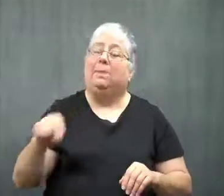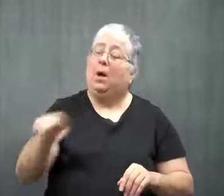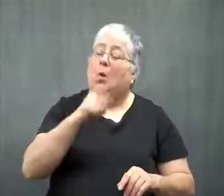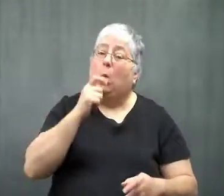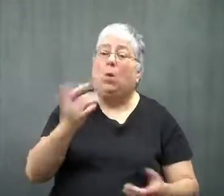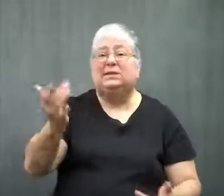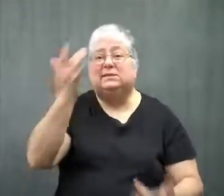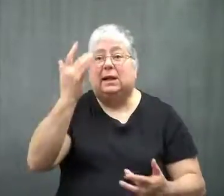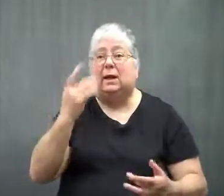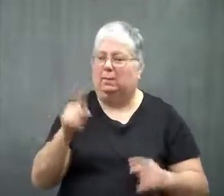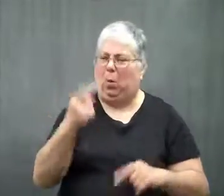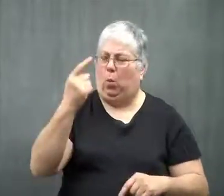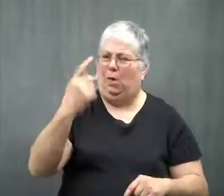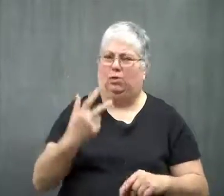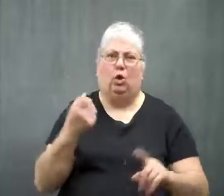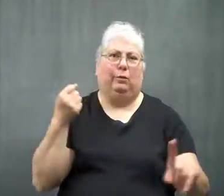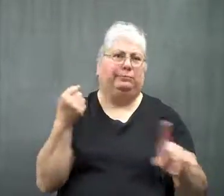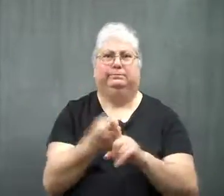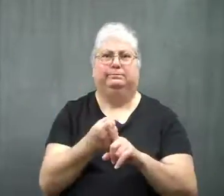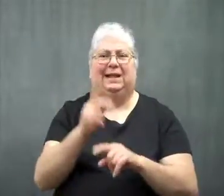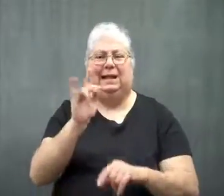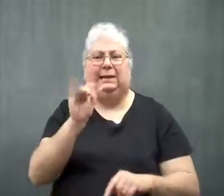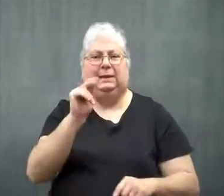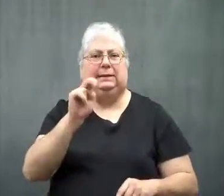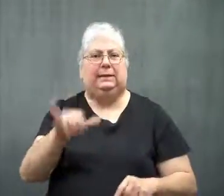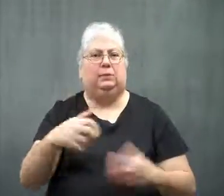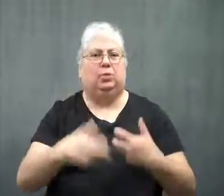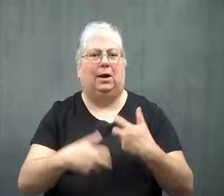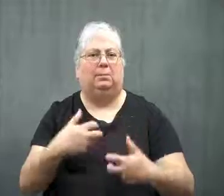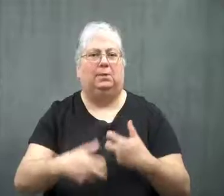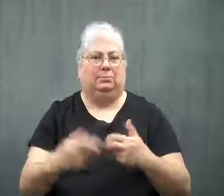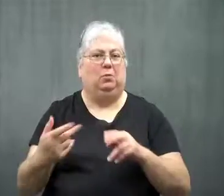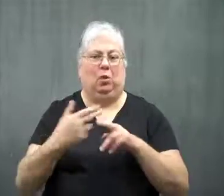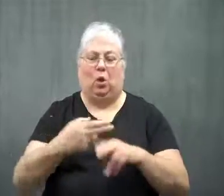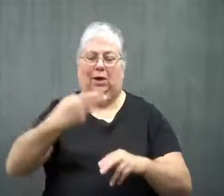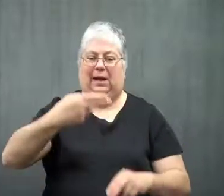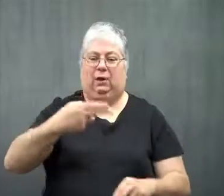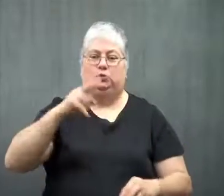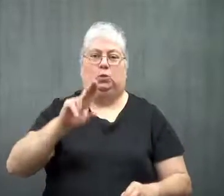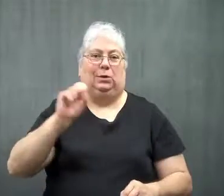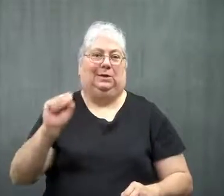Of those sickened, a third develop a kidney complication, HUS,